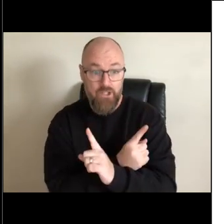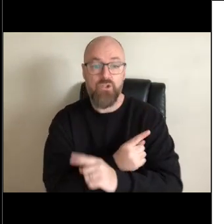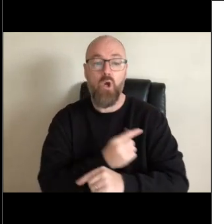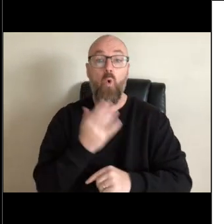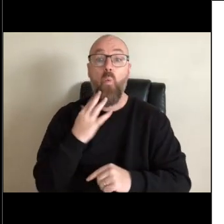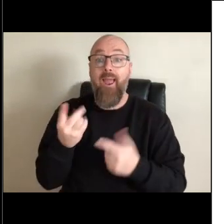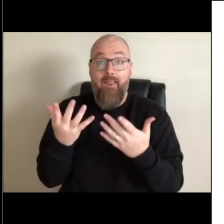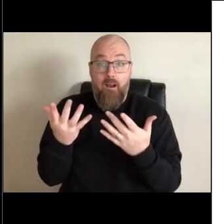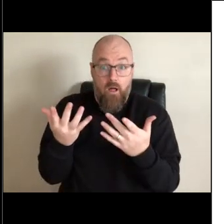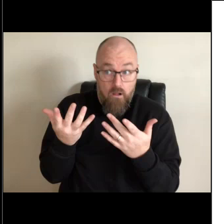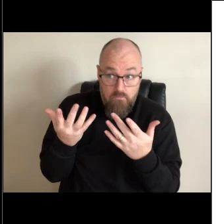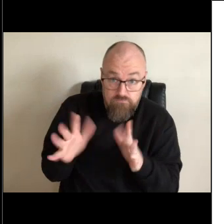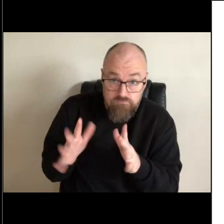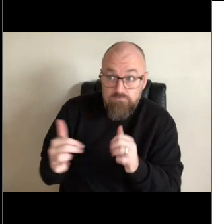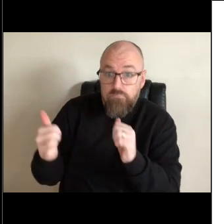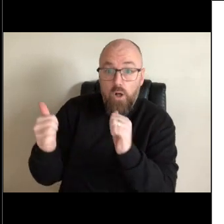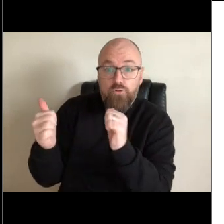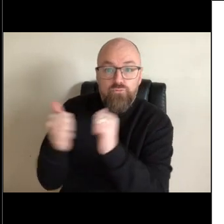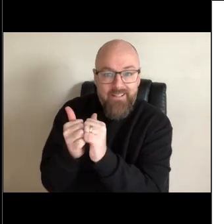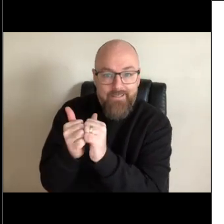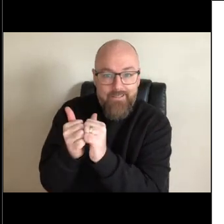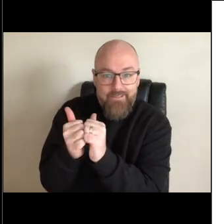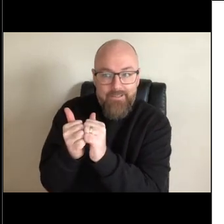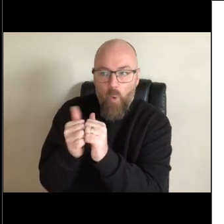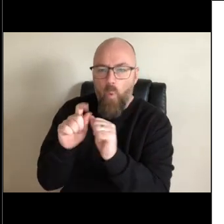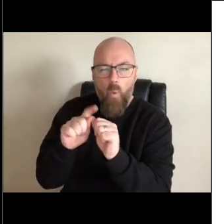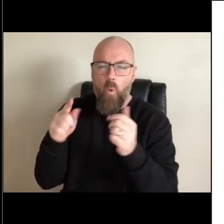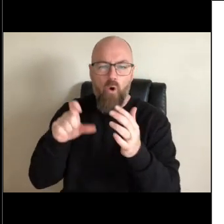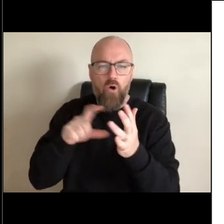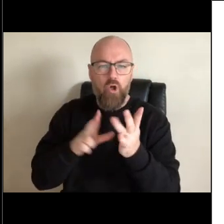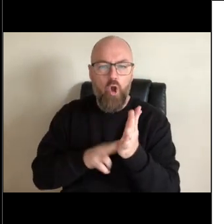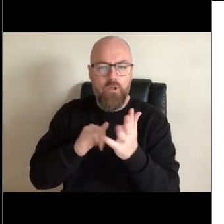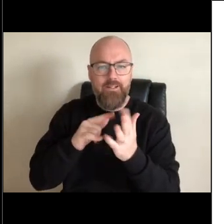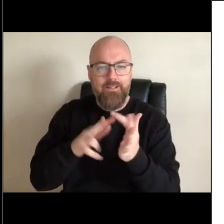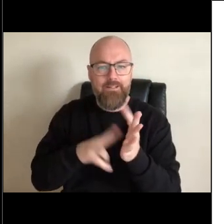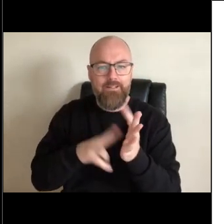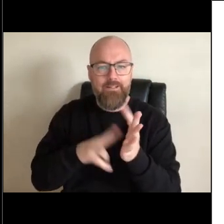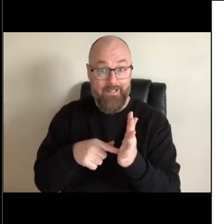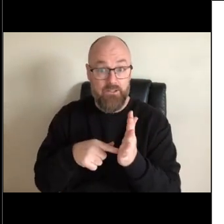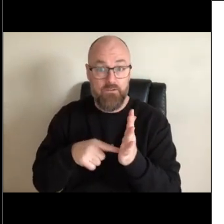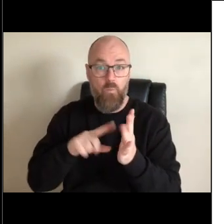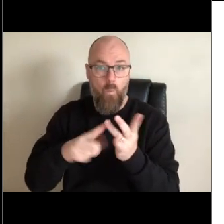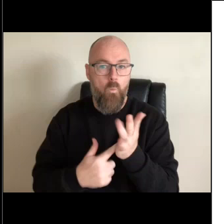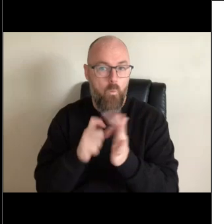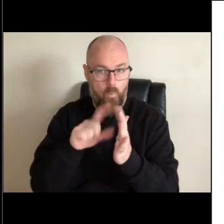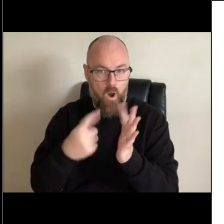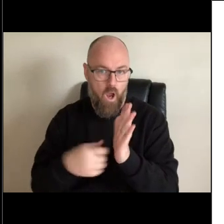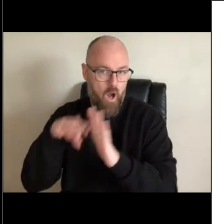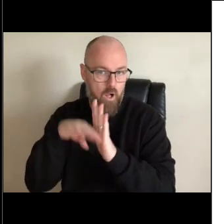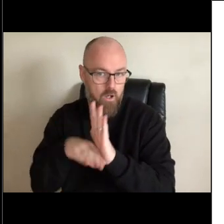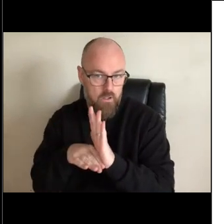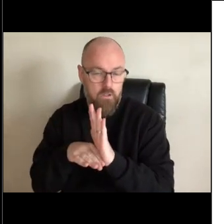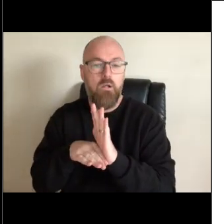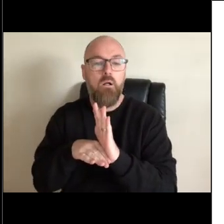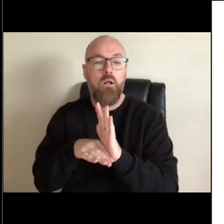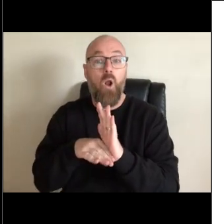other agreement slash consent orders um for a family and they need to come back to the court